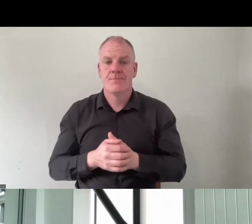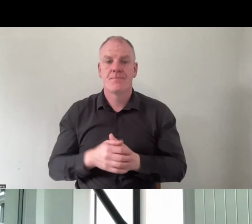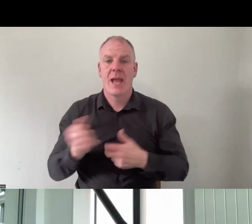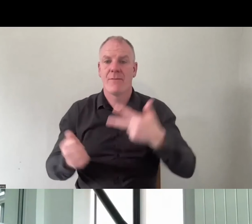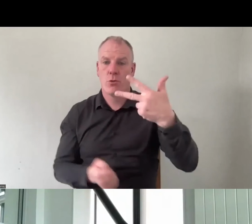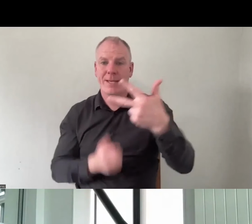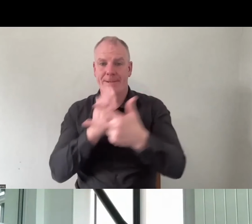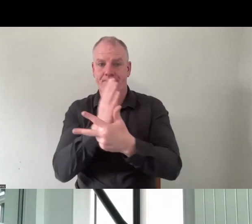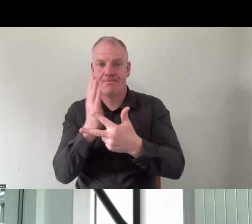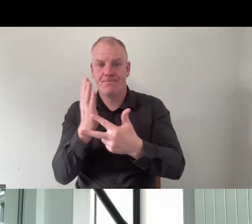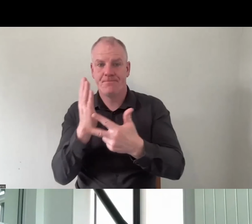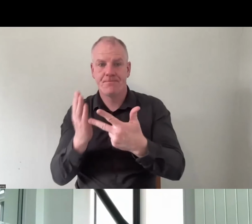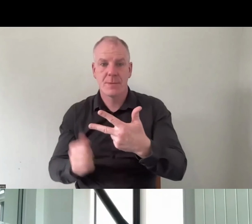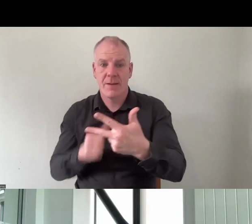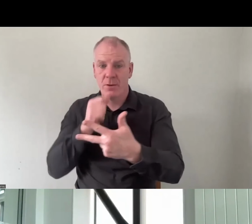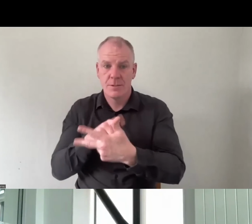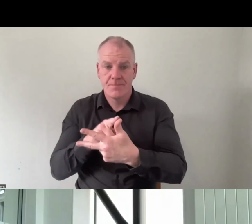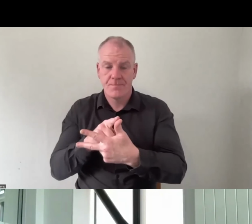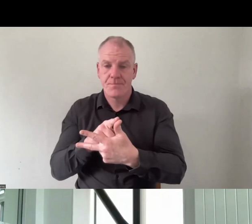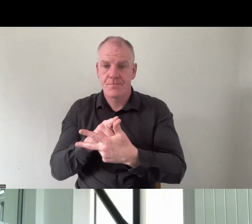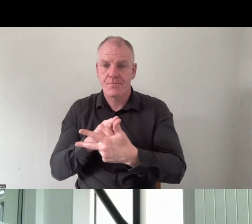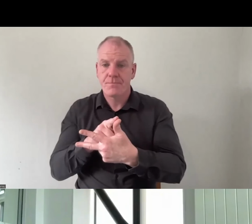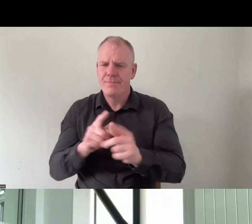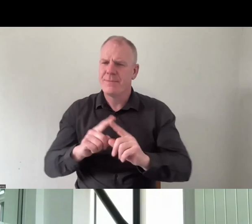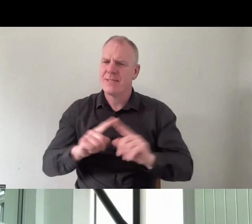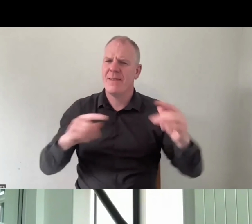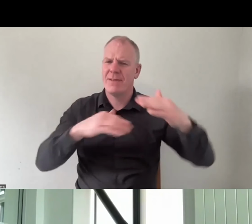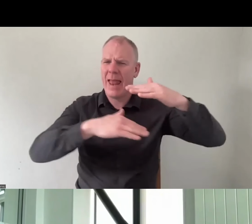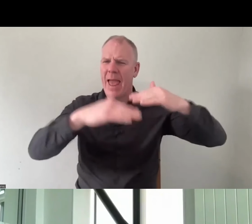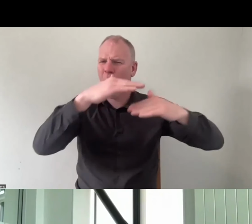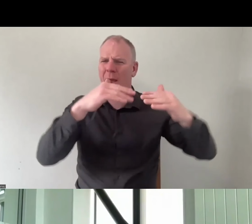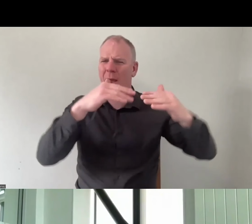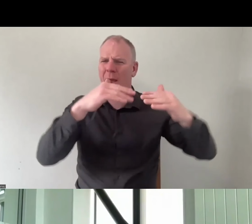I want to first introduce the different layers of legal obligation,